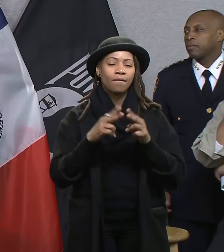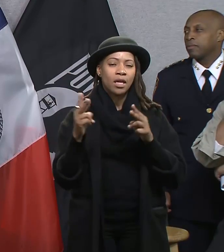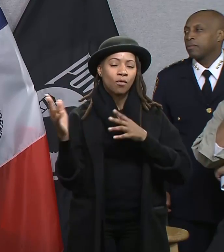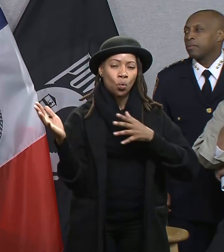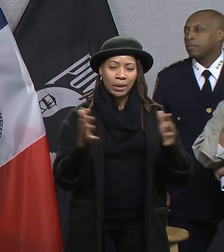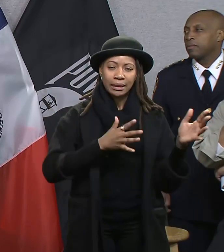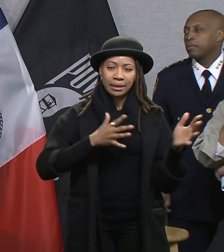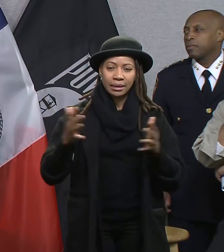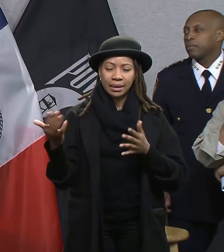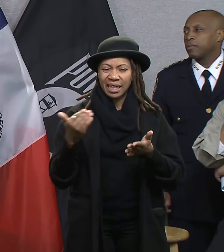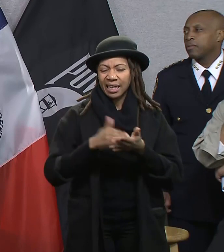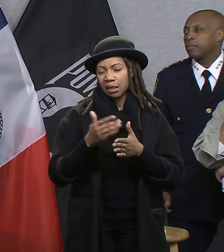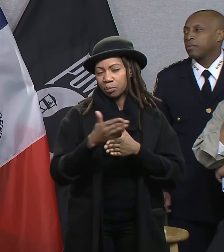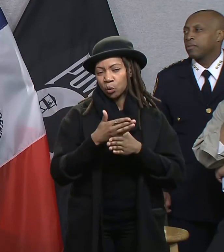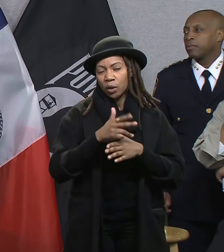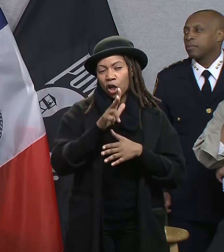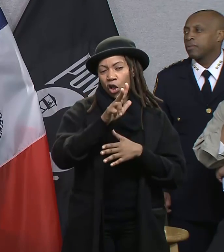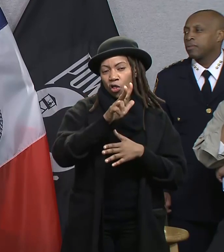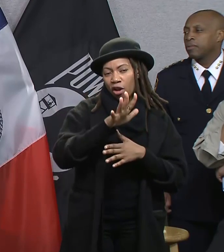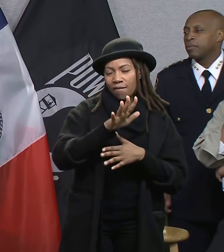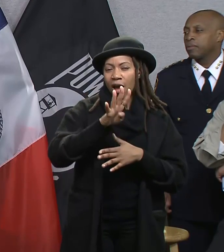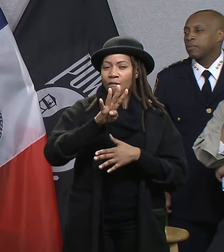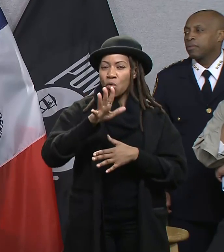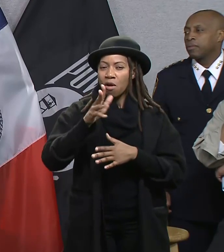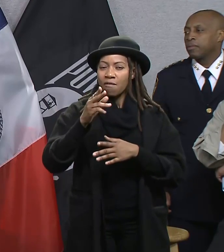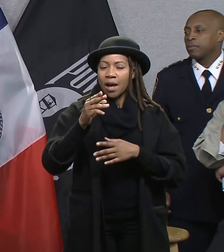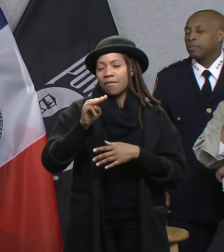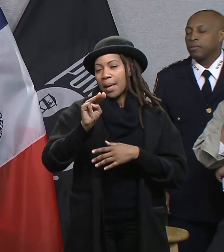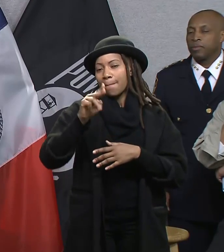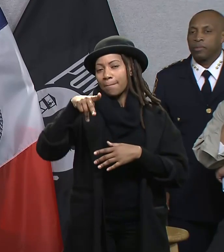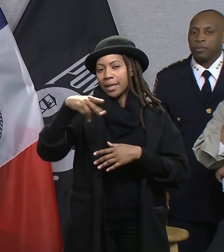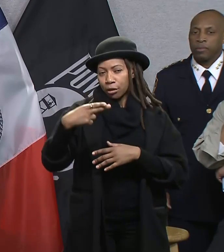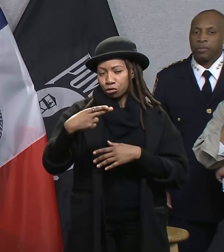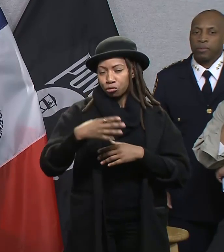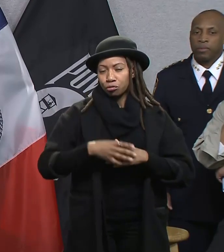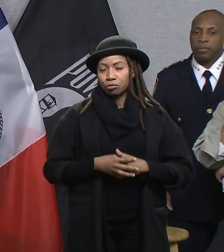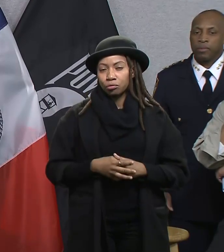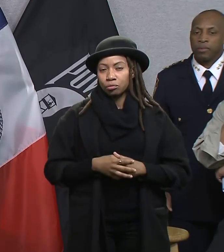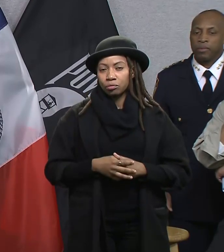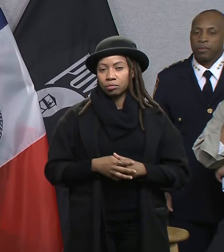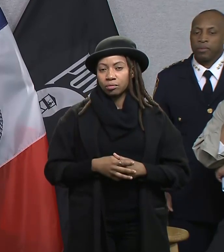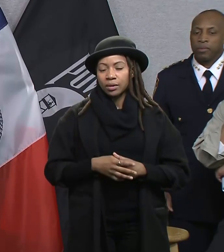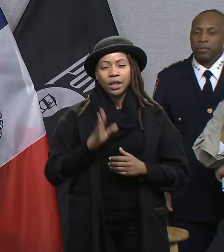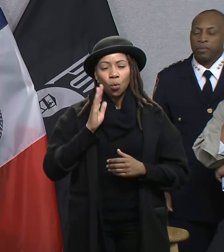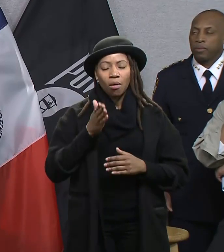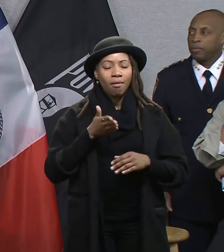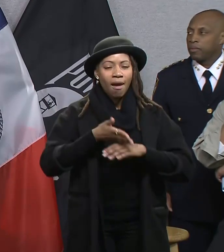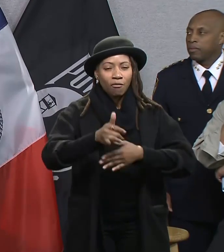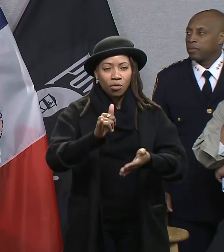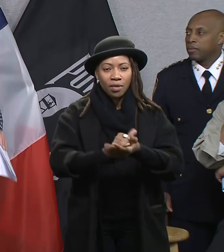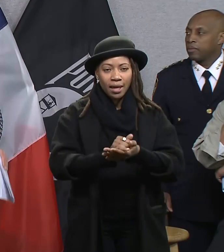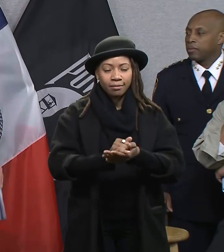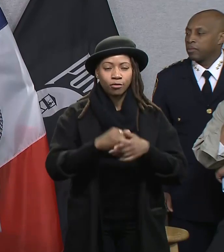FOR TREES AND OHETR ISSUES. TOMORROW IT WILL BE WARMER BUT STILVL ERWY INDY AND WE MAY SEE